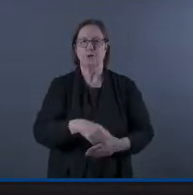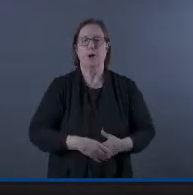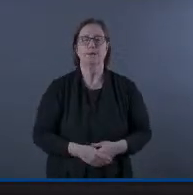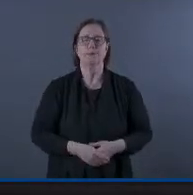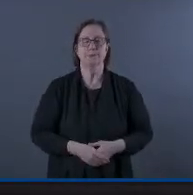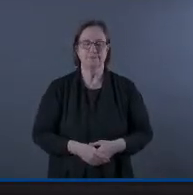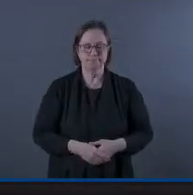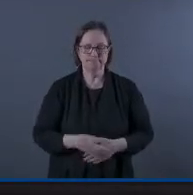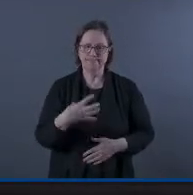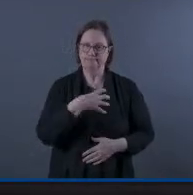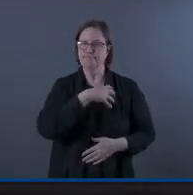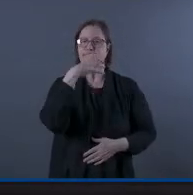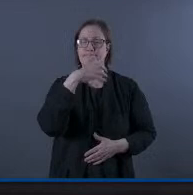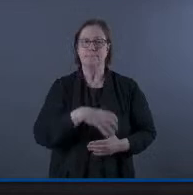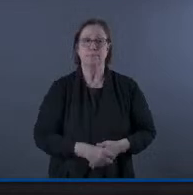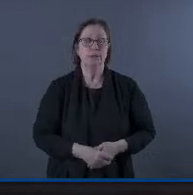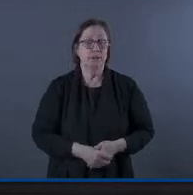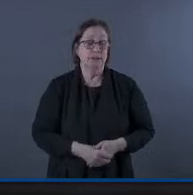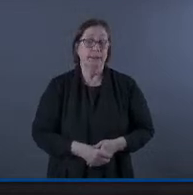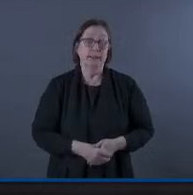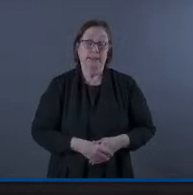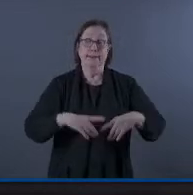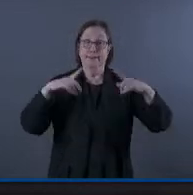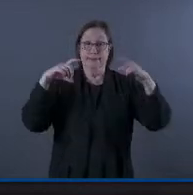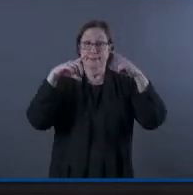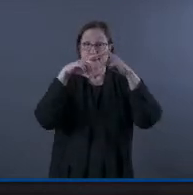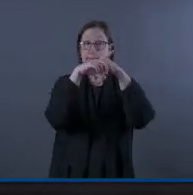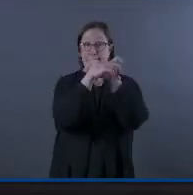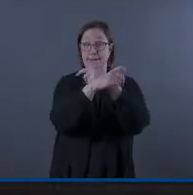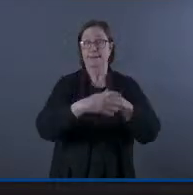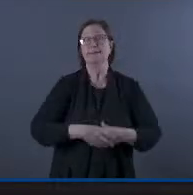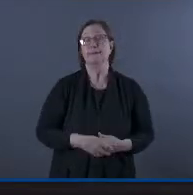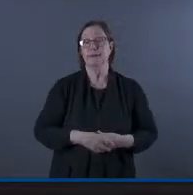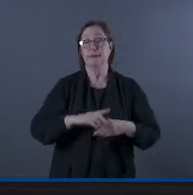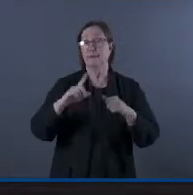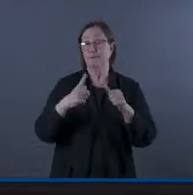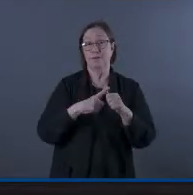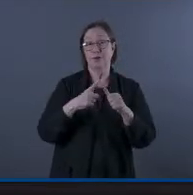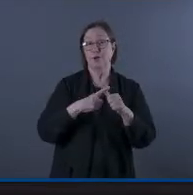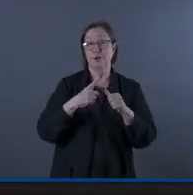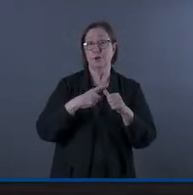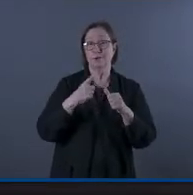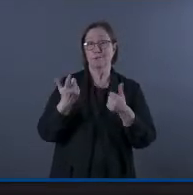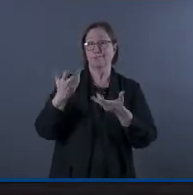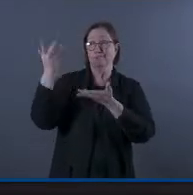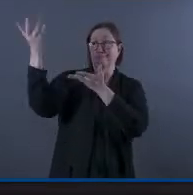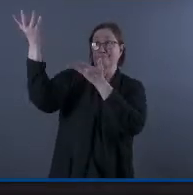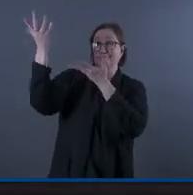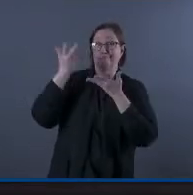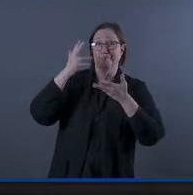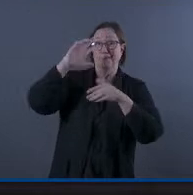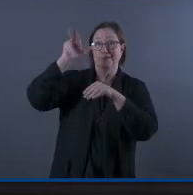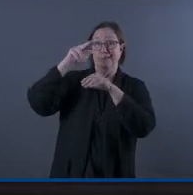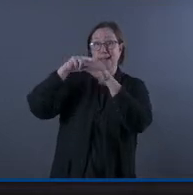I think there's multiple layers to this question. The first is supply at a national level has clearly not met the demand.